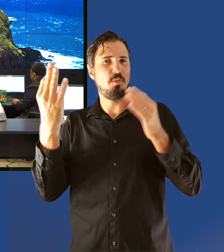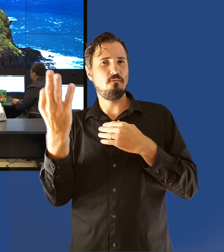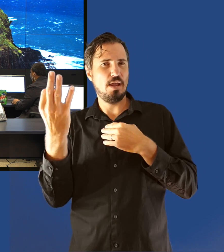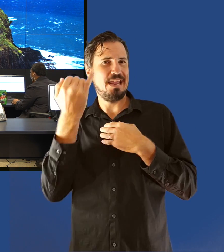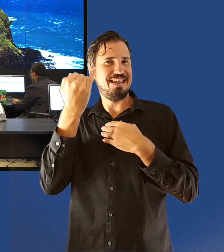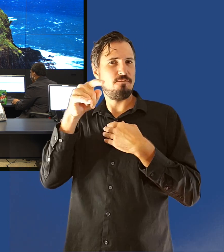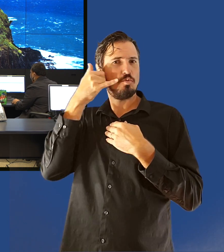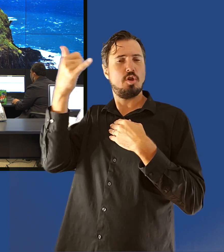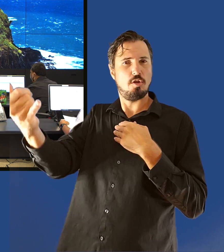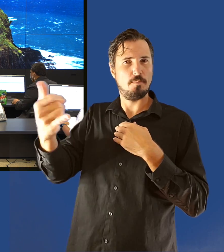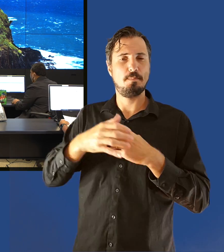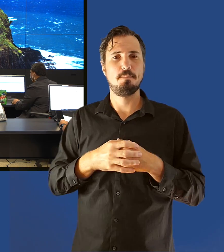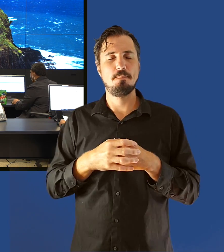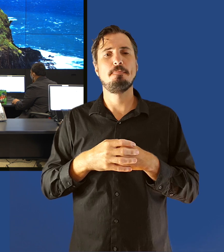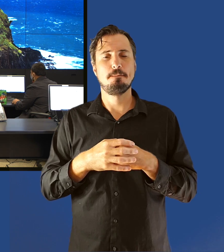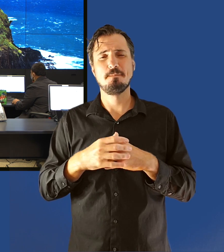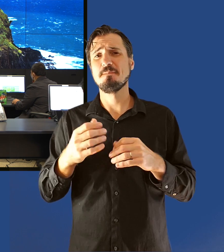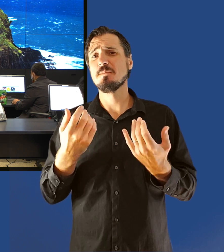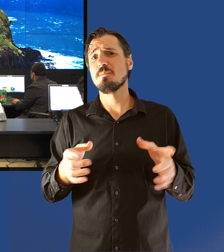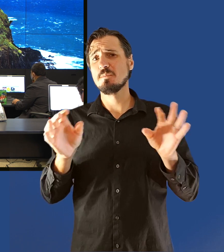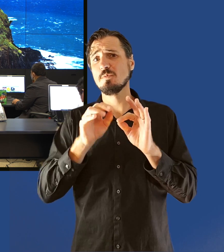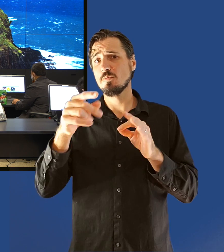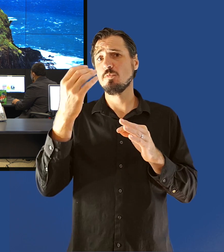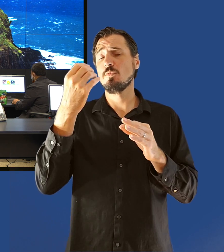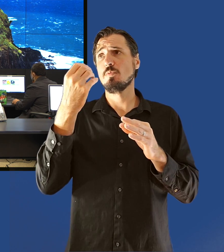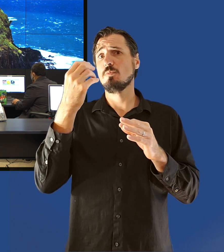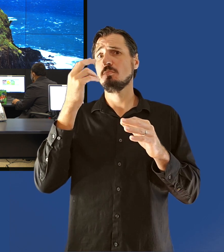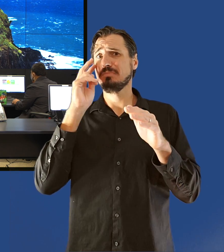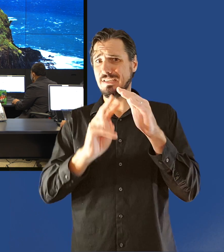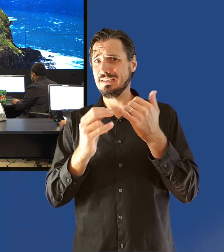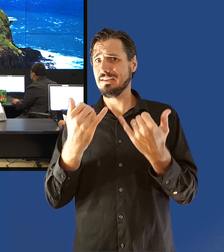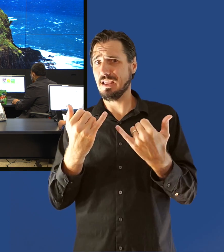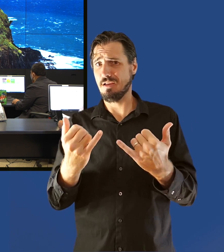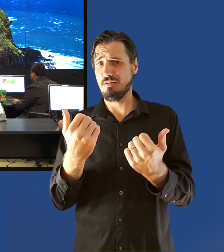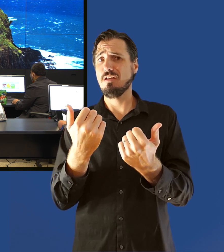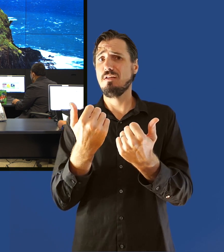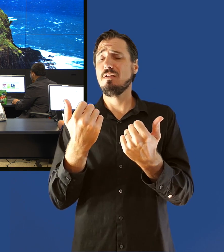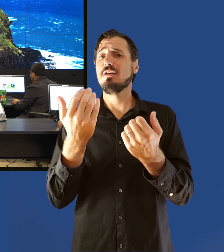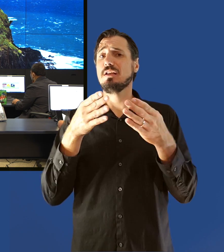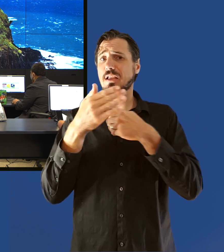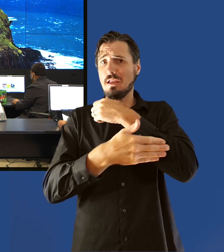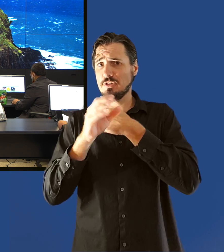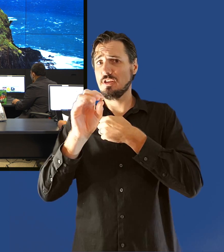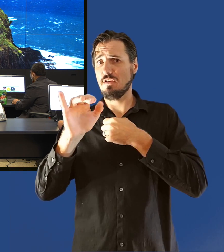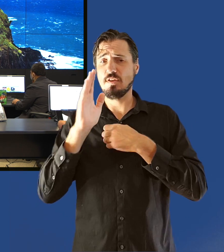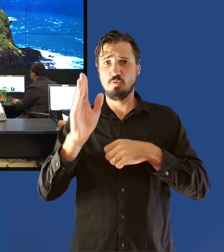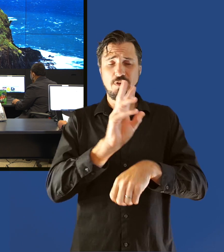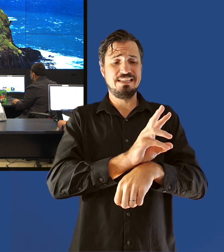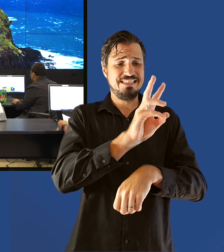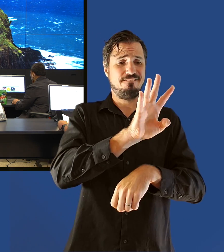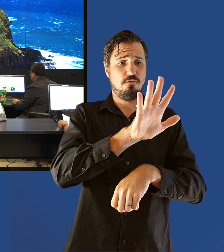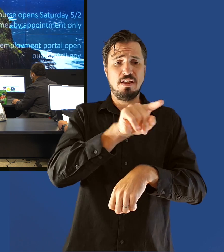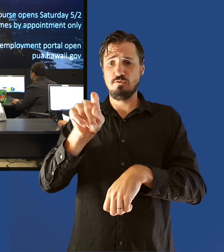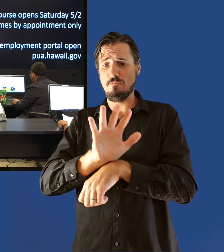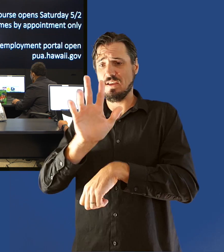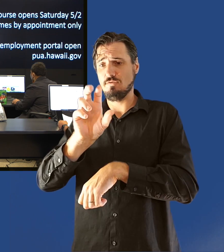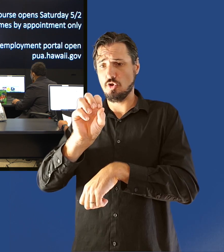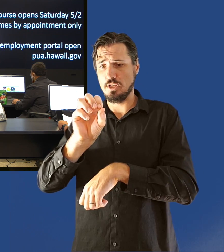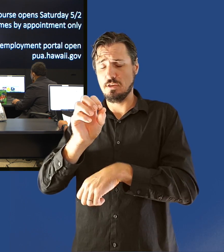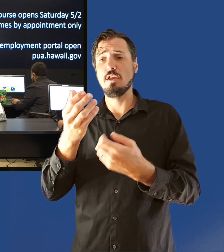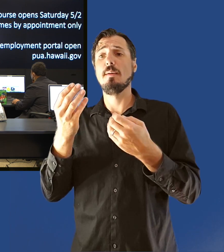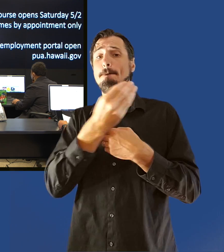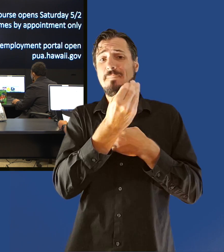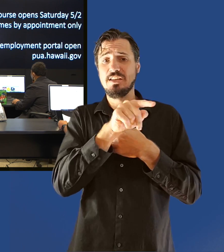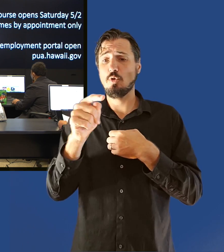But for now, starting Monday, anticipate the extended hours of county offices to be from 6:45 a.m. to 5:30 p.m. Monday through Thursdays, and closed every Friday.